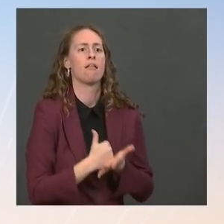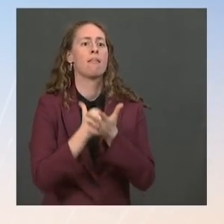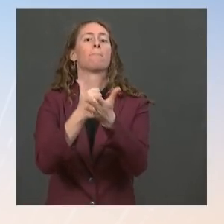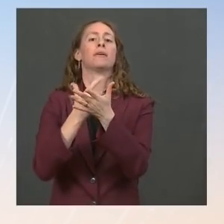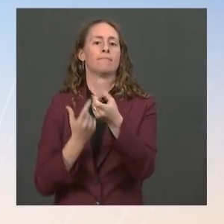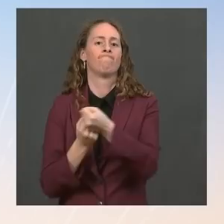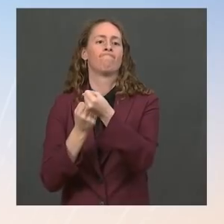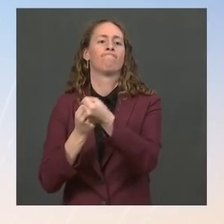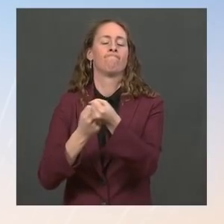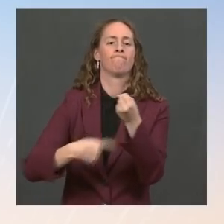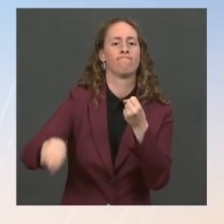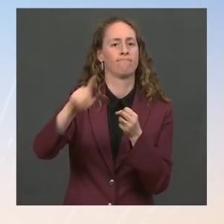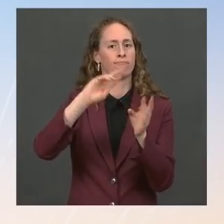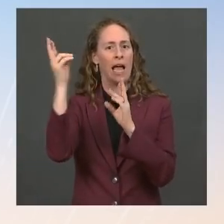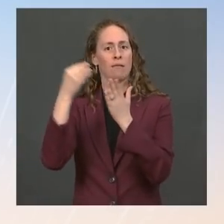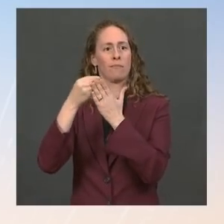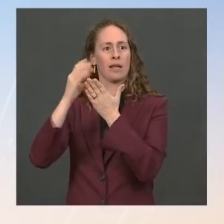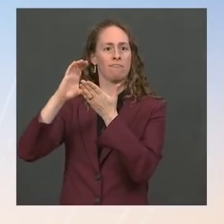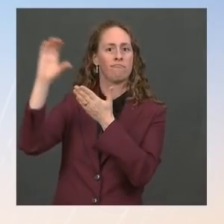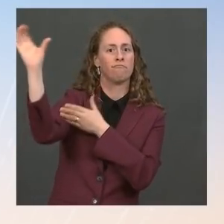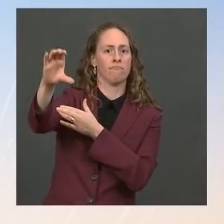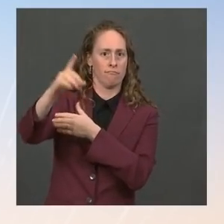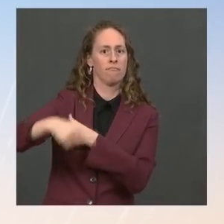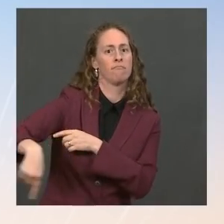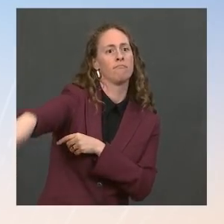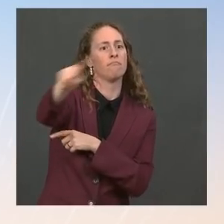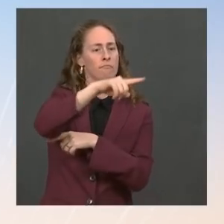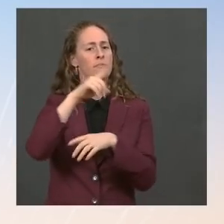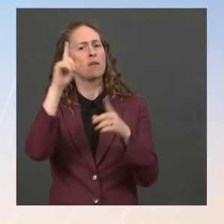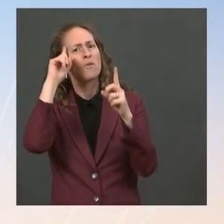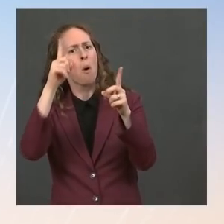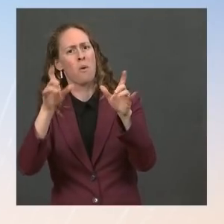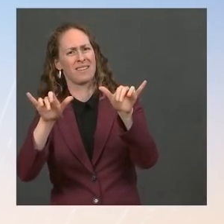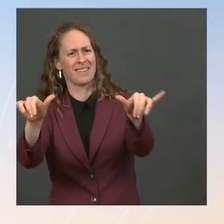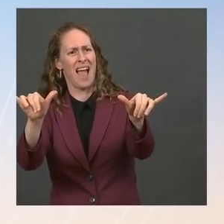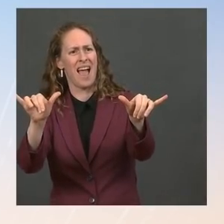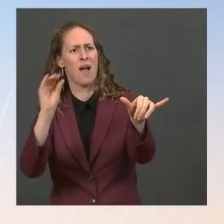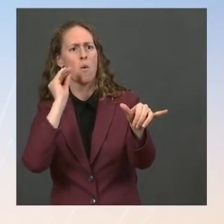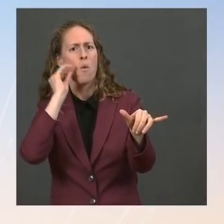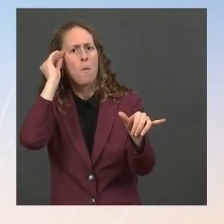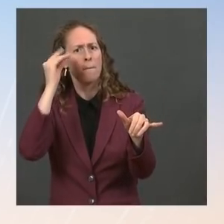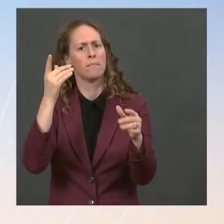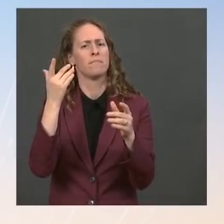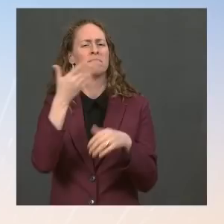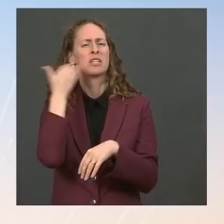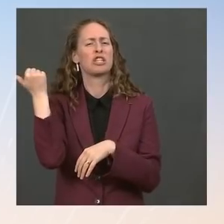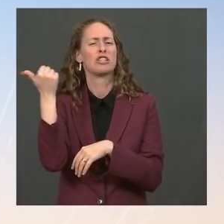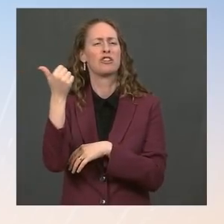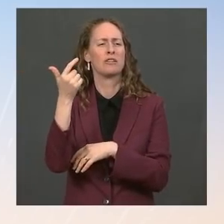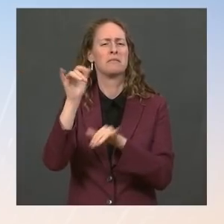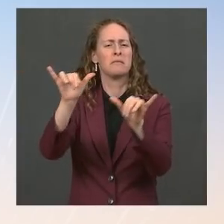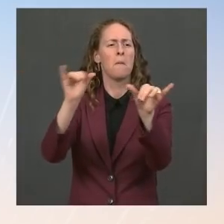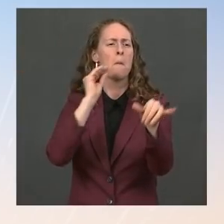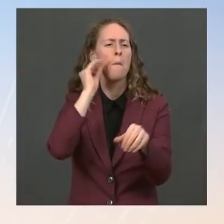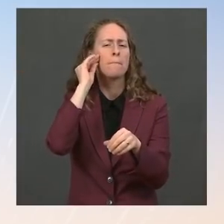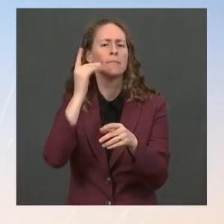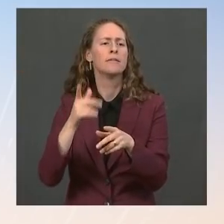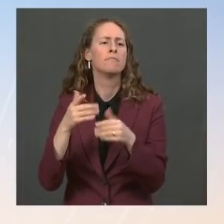to help more Americans obtain the safety of a stable home, including 70,000 emergency housing vouchers, $5 billion in HOME grants,